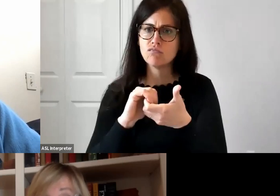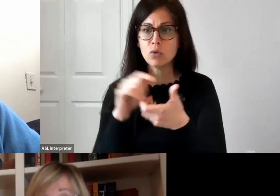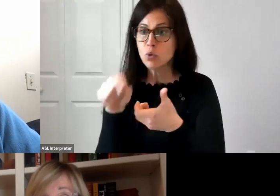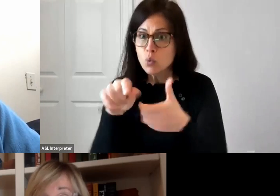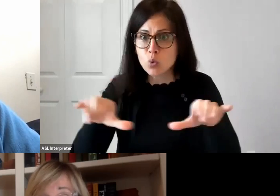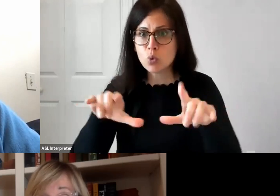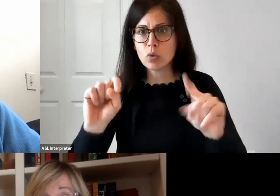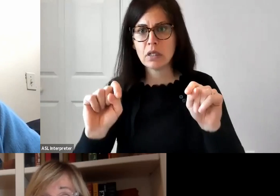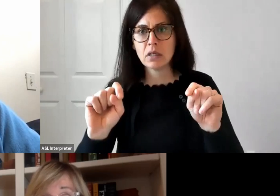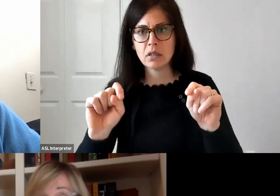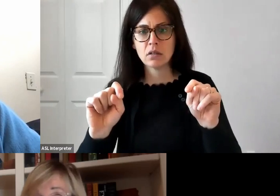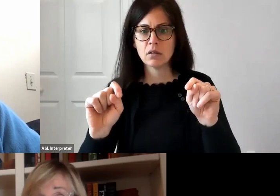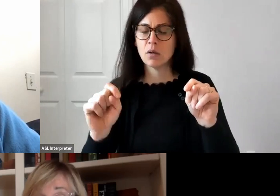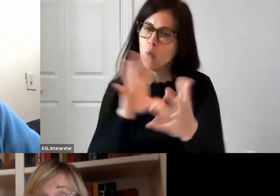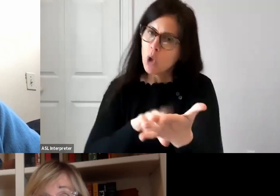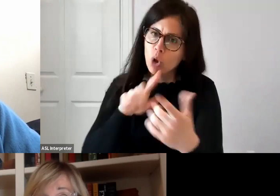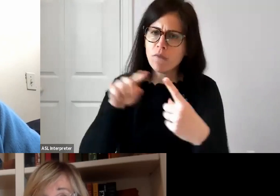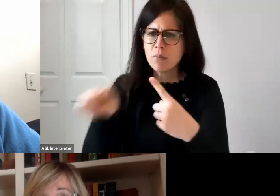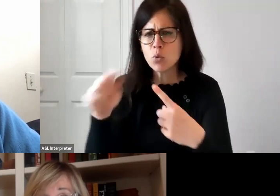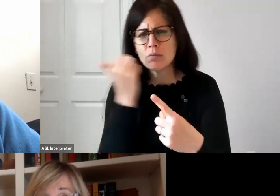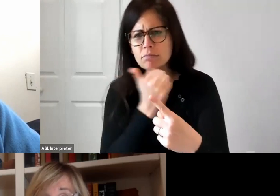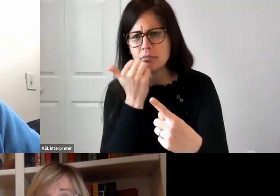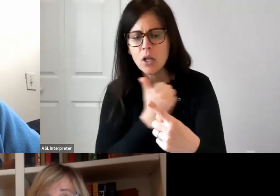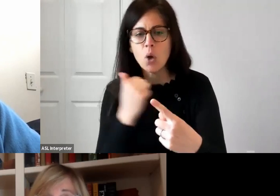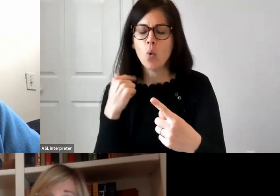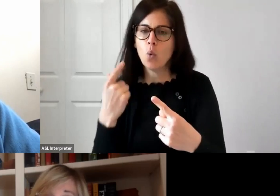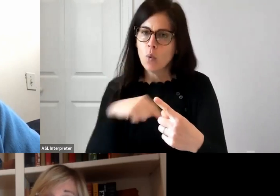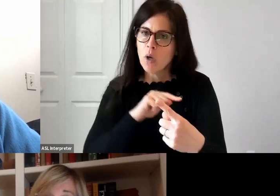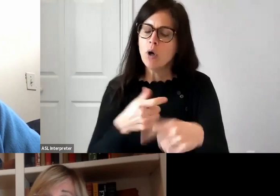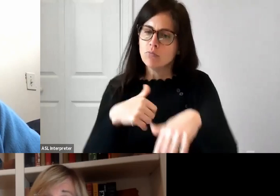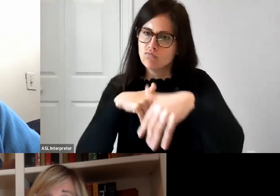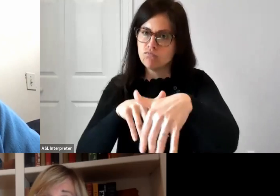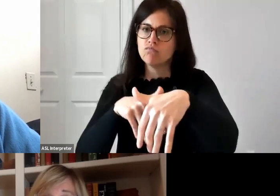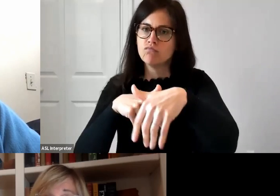We're learning from you, every day we will take a step and we will learn